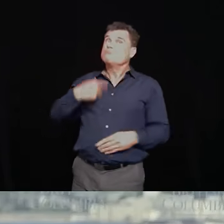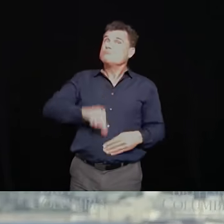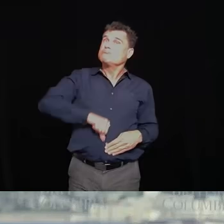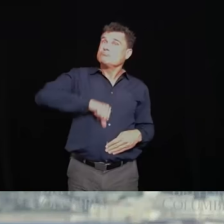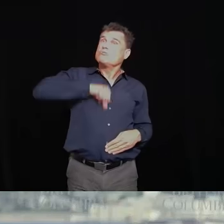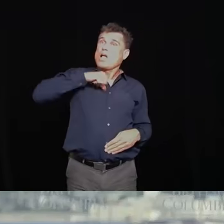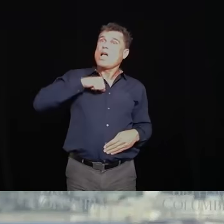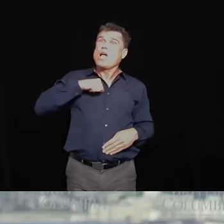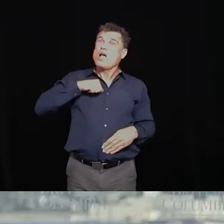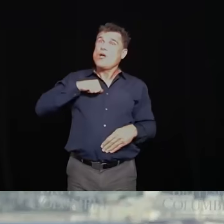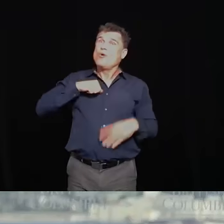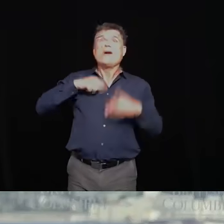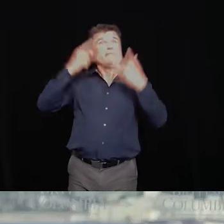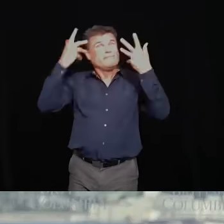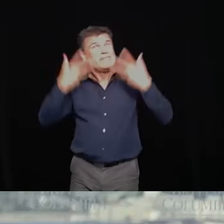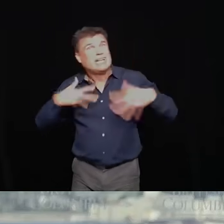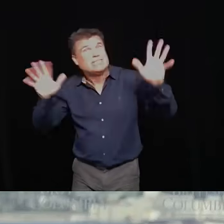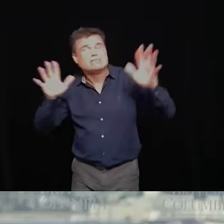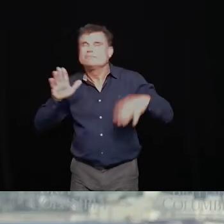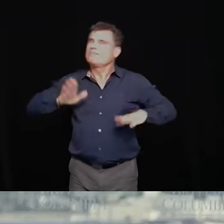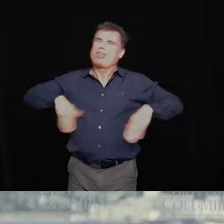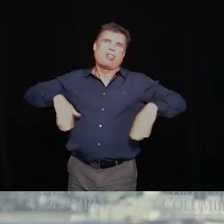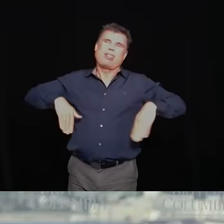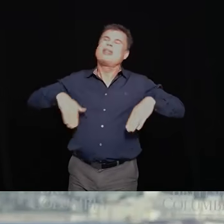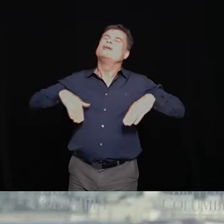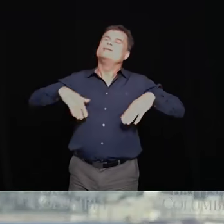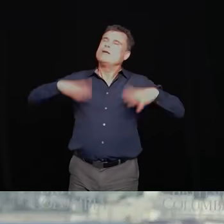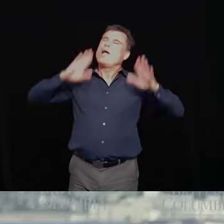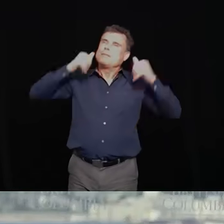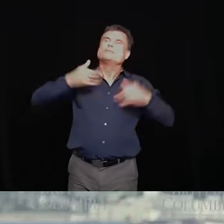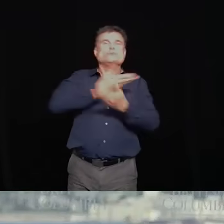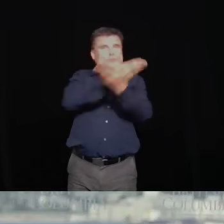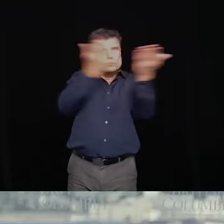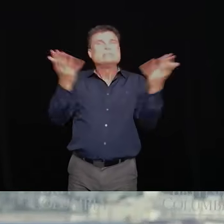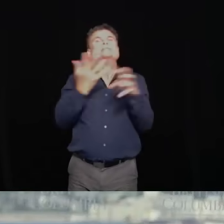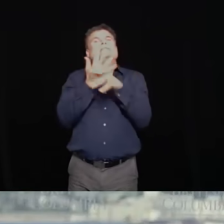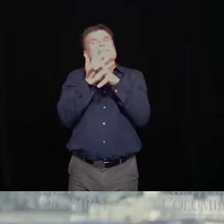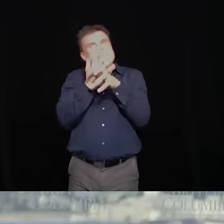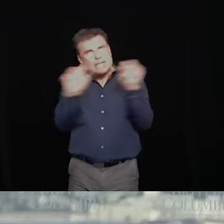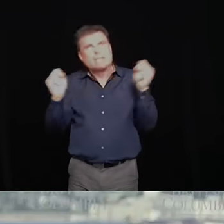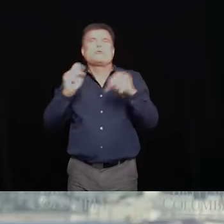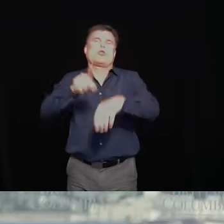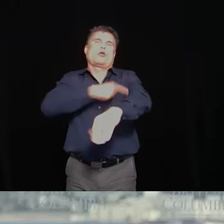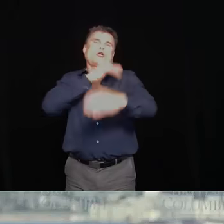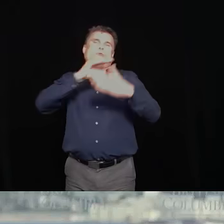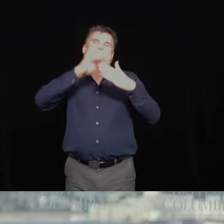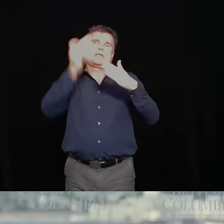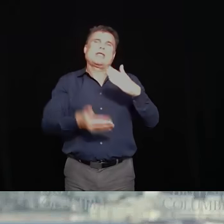was postponed. That was as of July 23 obviously you will see significant surgeries have been performed